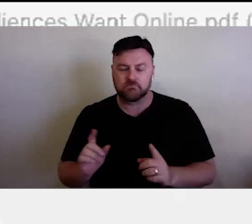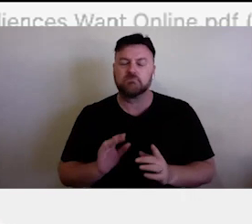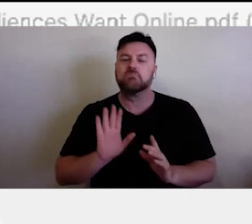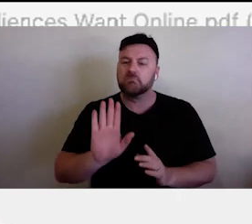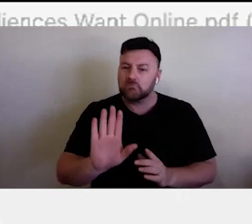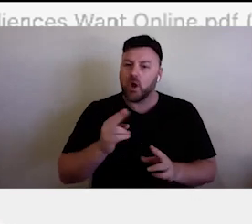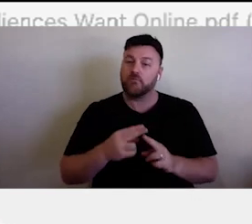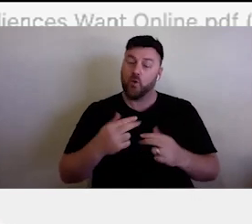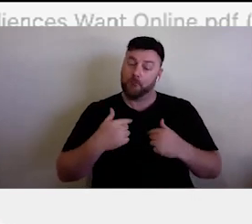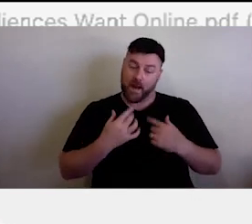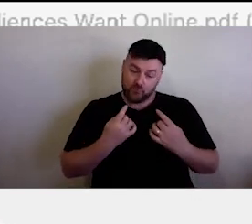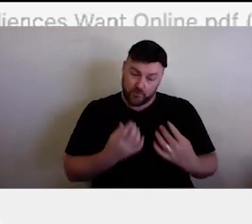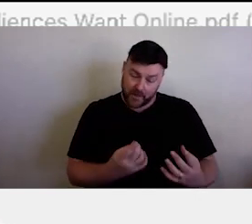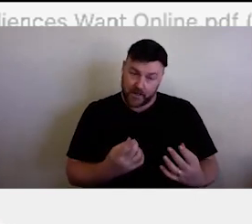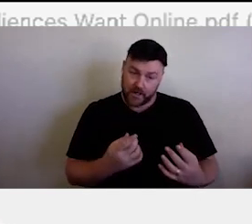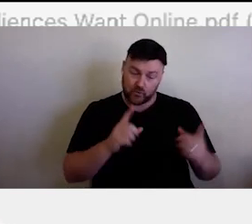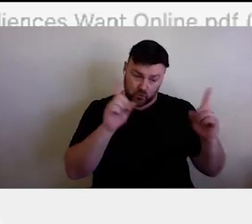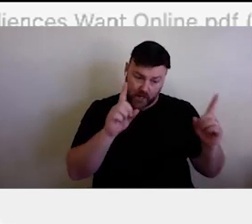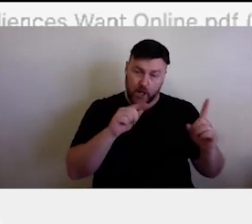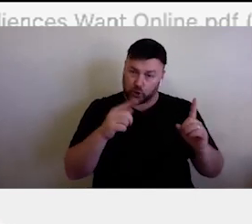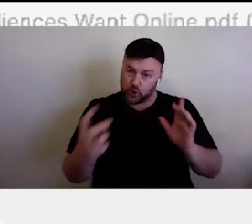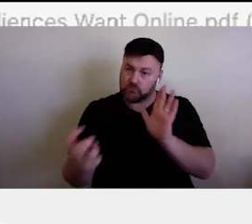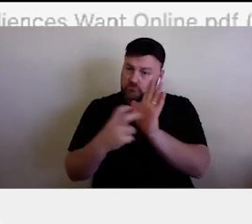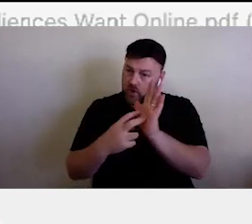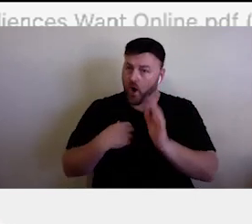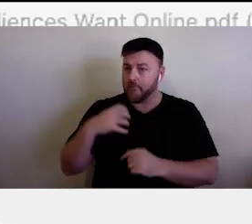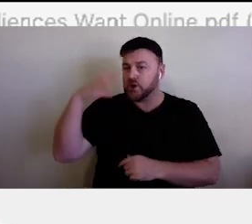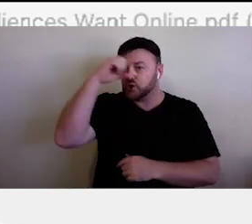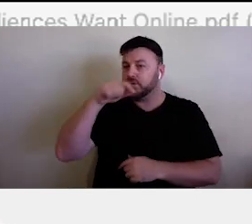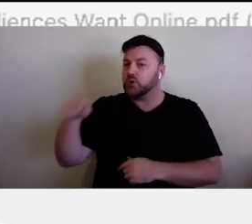assumed you're already doing work for digital consumption or